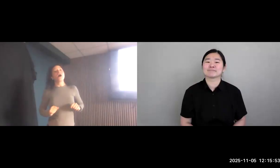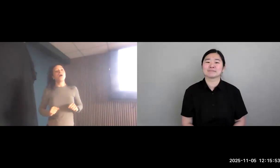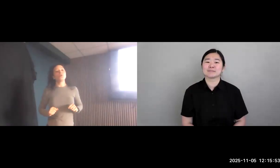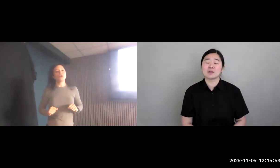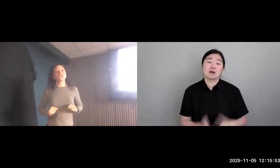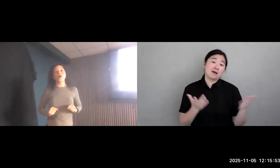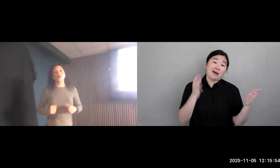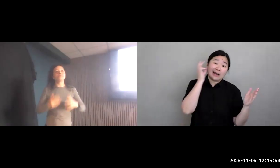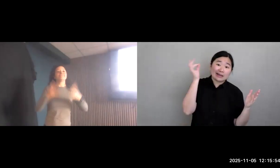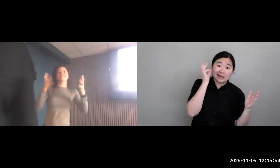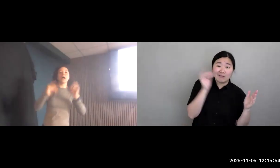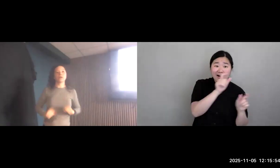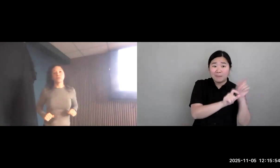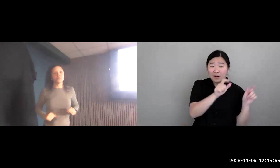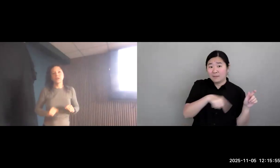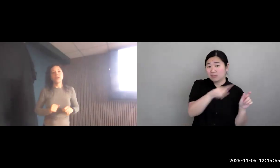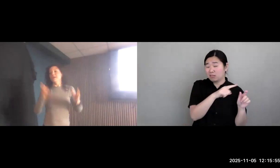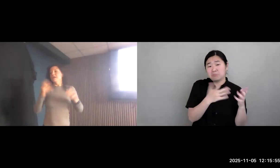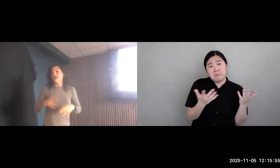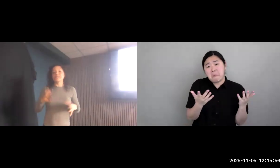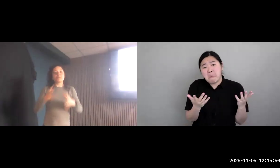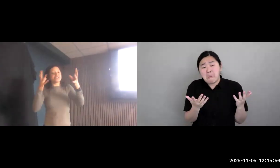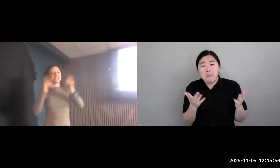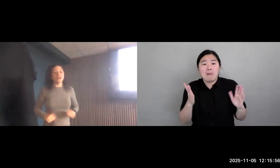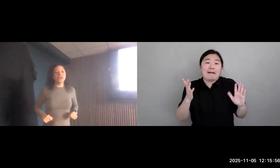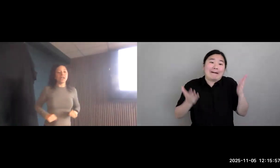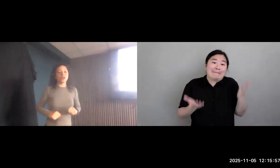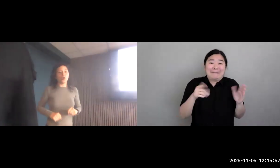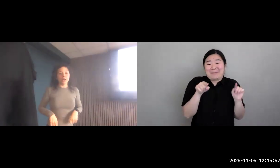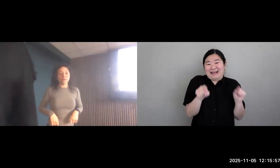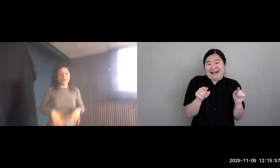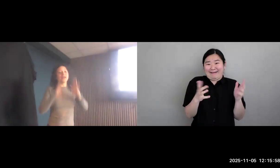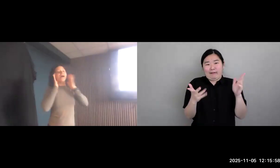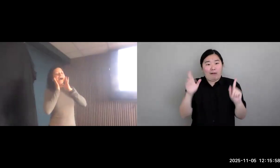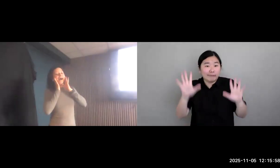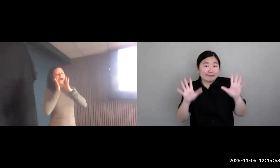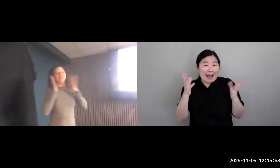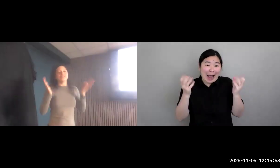Uh, when I saw, I don't know. something scary, I can go… and I was like 'ahhh!'.